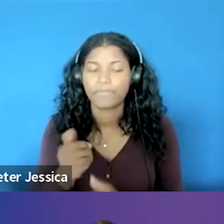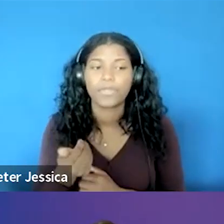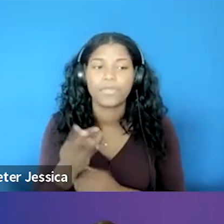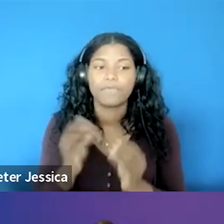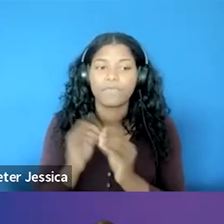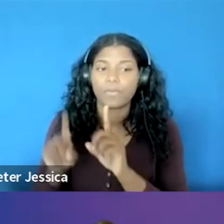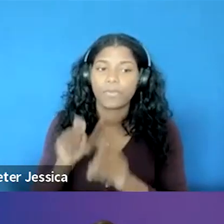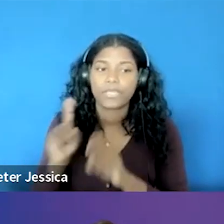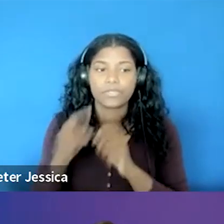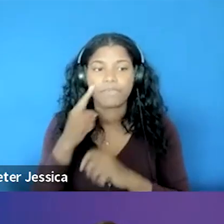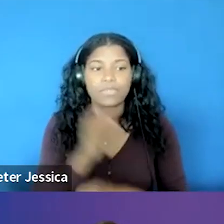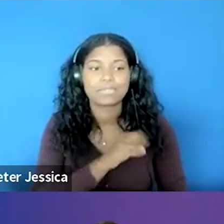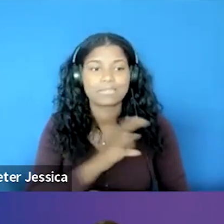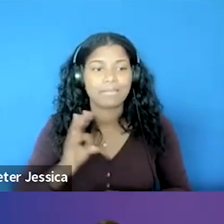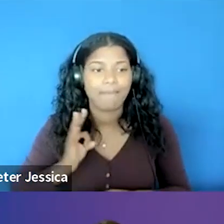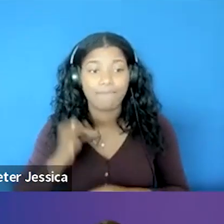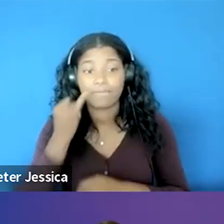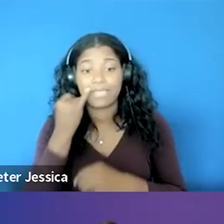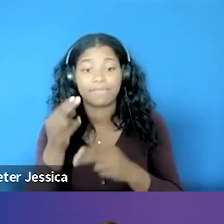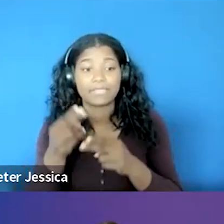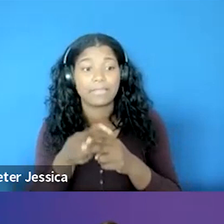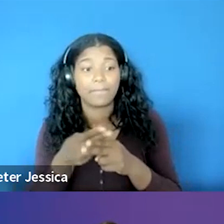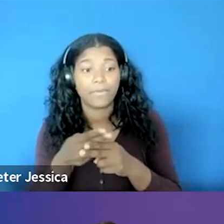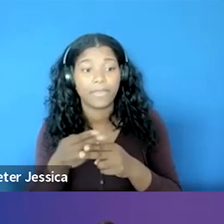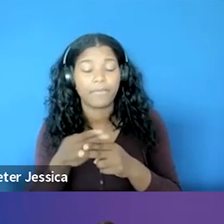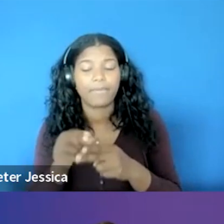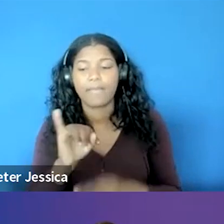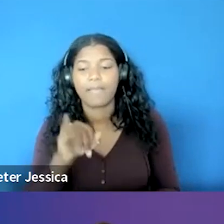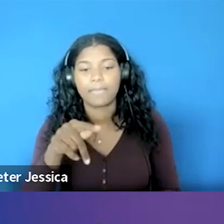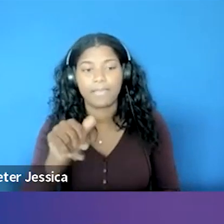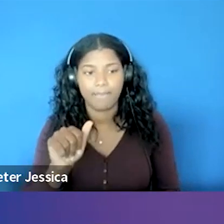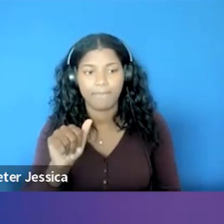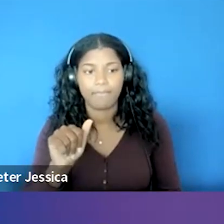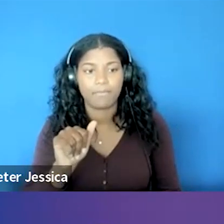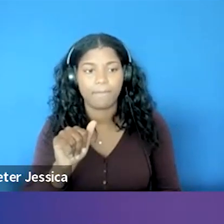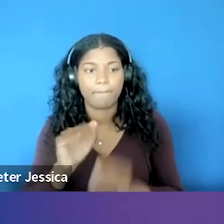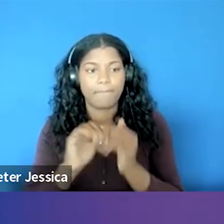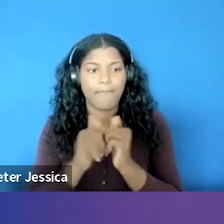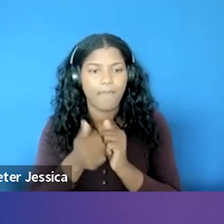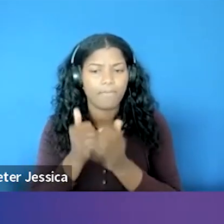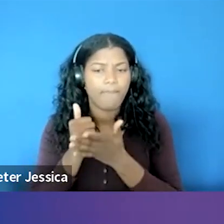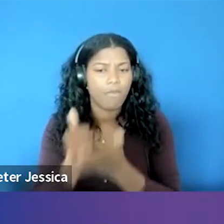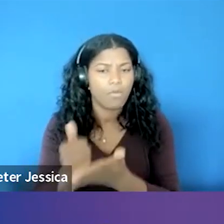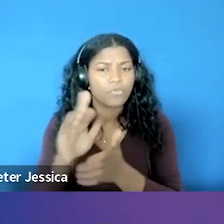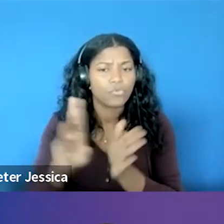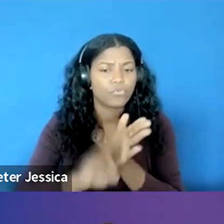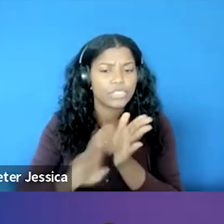For faculty who serve as temporary, as IPAs, how does that help with their research development? Is there time for that?